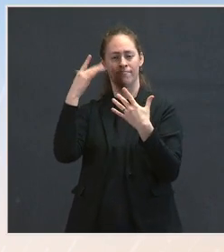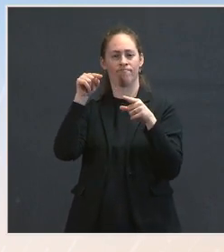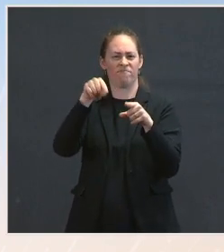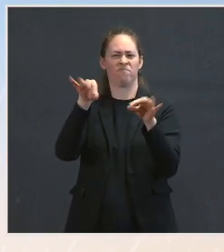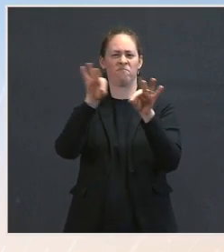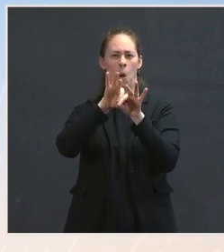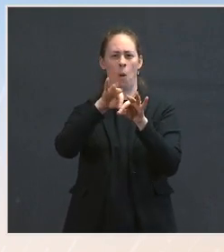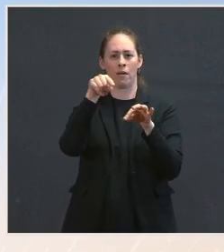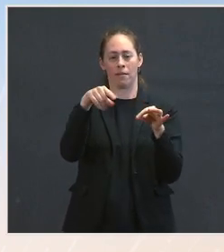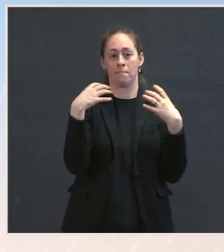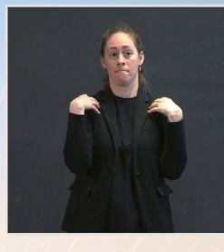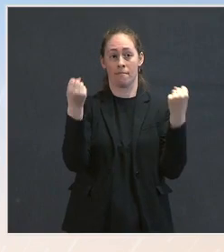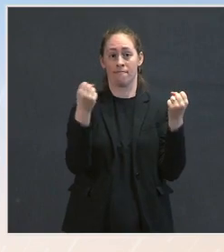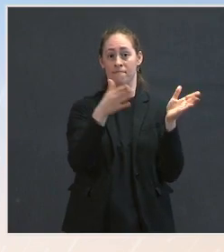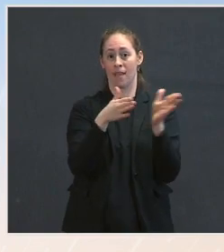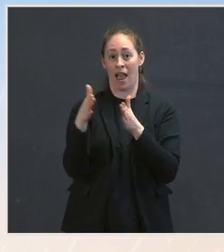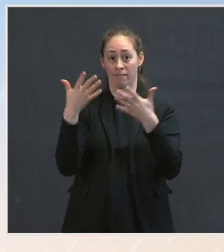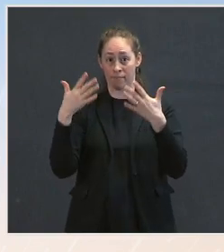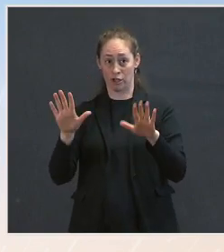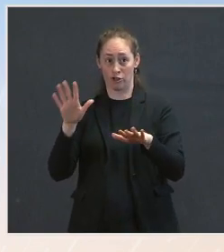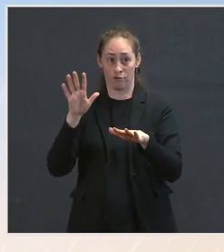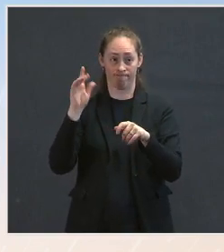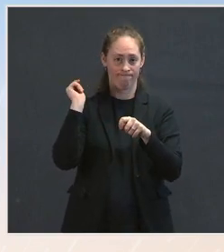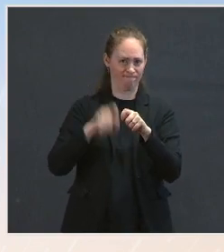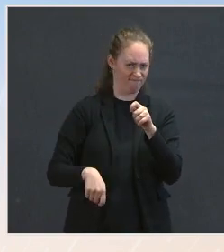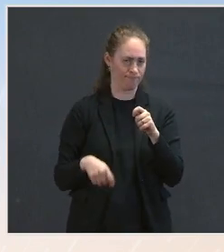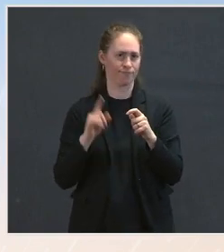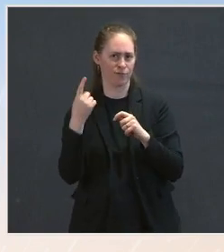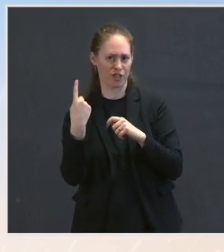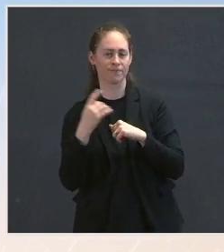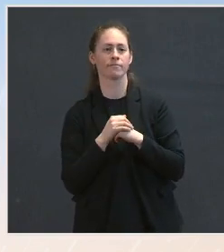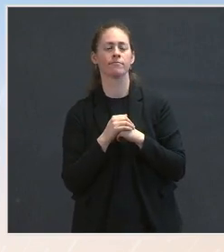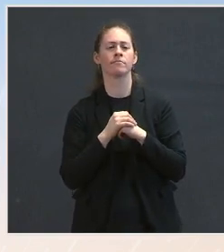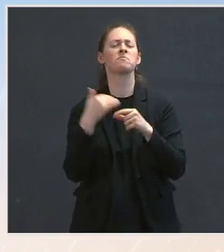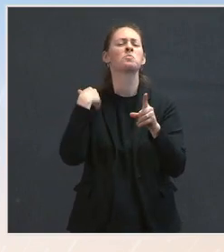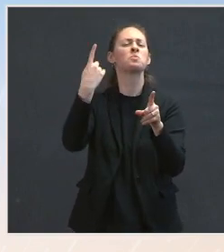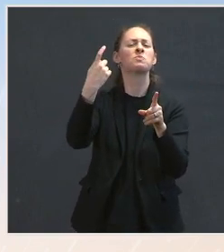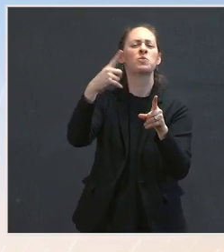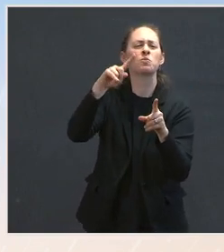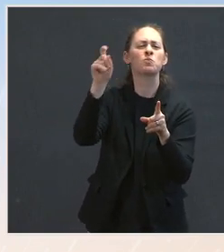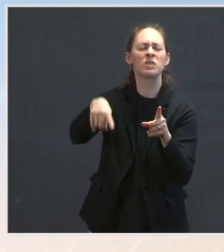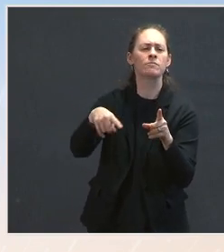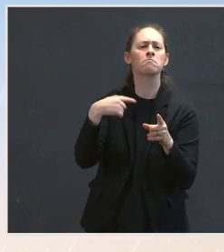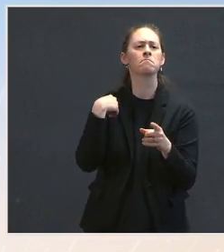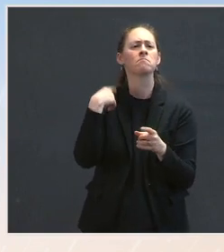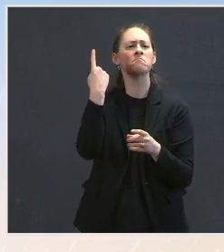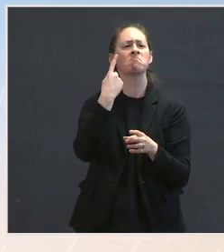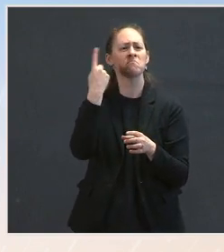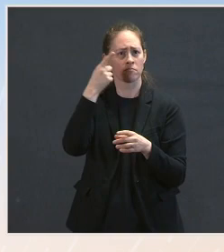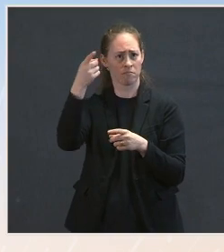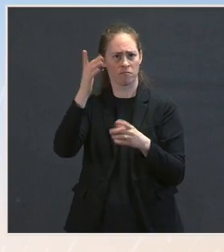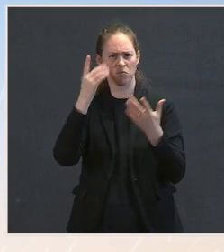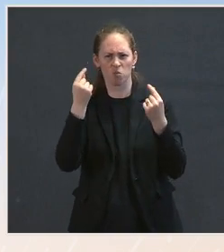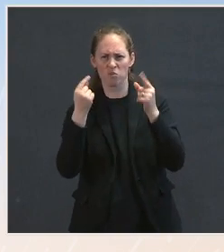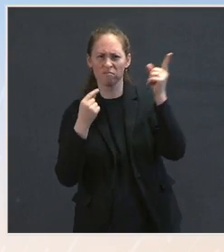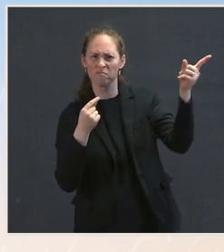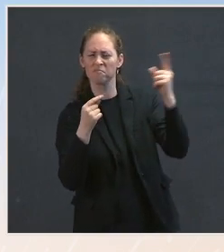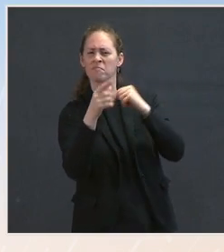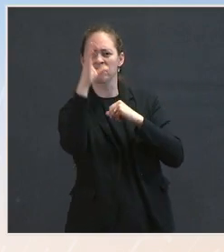The Chief of Staff said yesterday that the President would overrule the parliamentarian if she decides that you can't raise the minimum wage